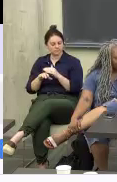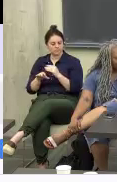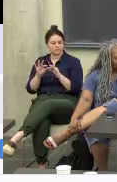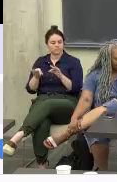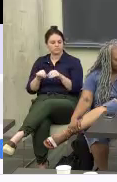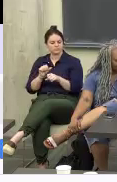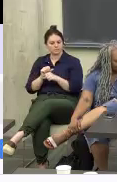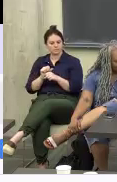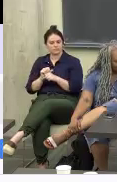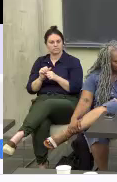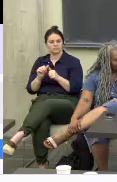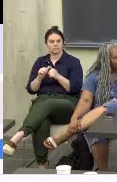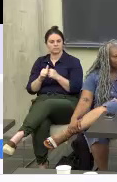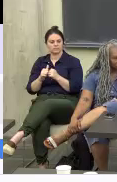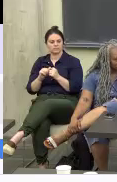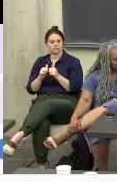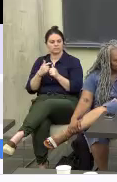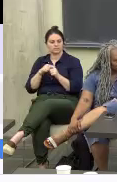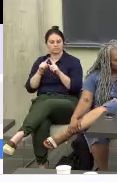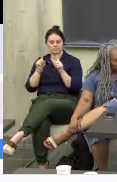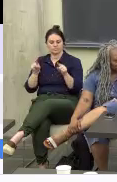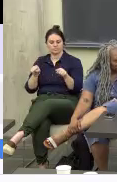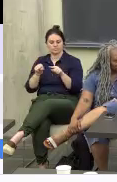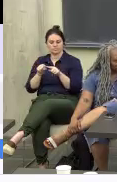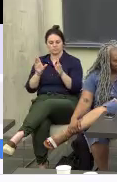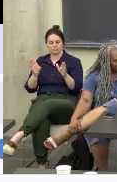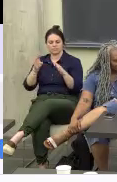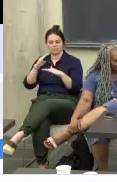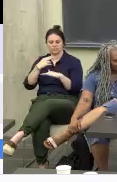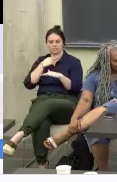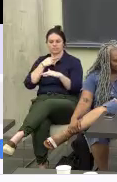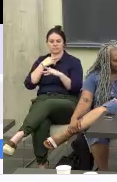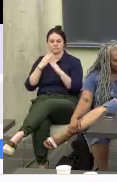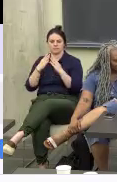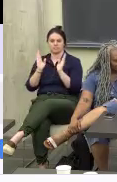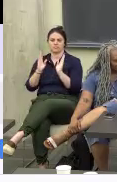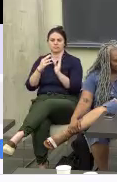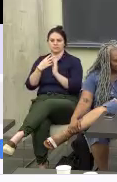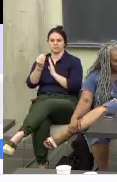How do we break out of this box? And feel that and not feel, I guess.